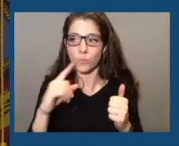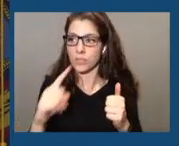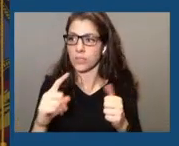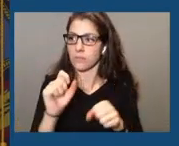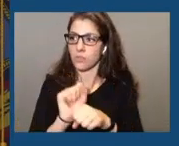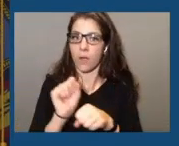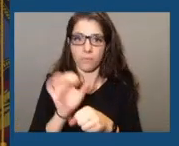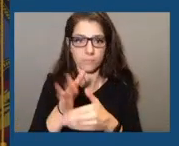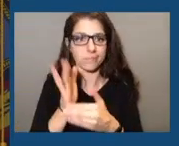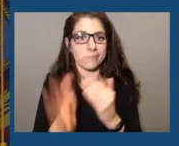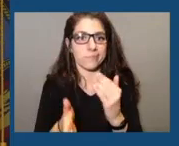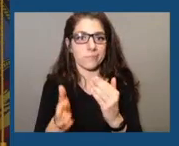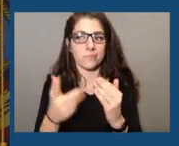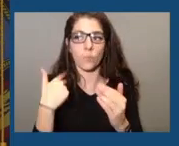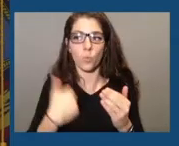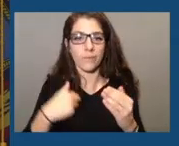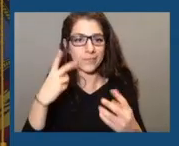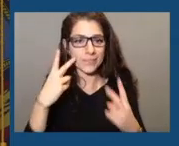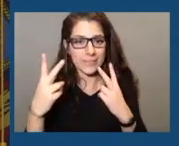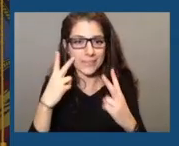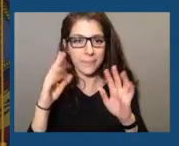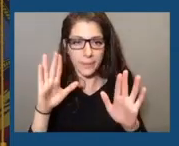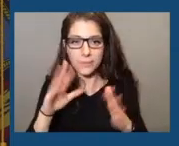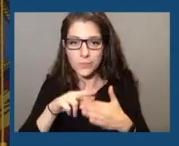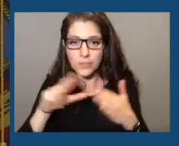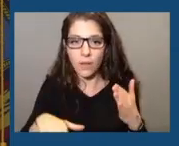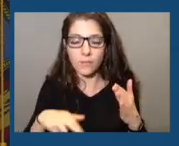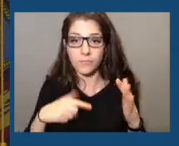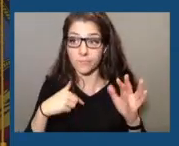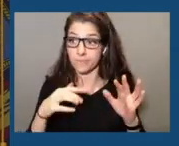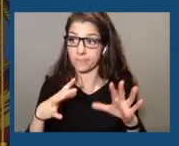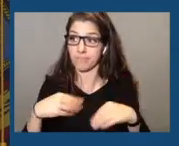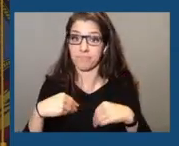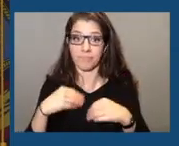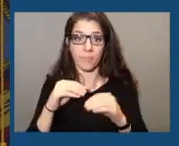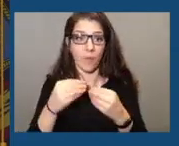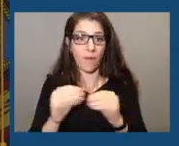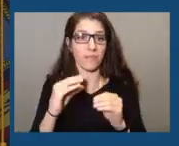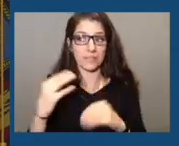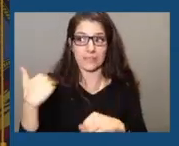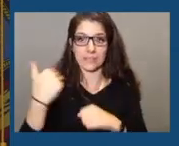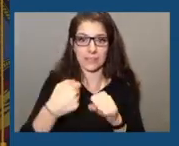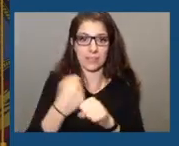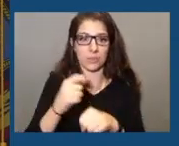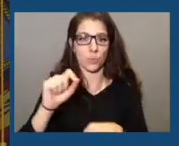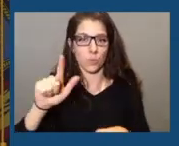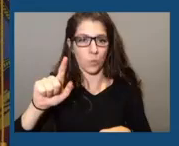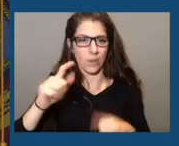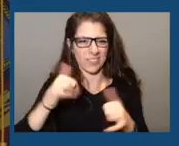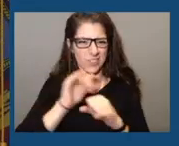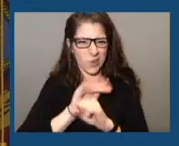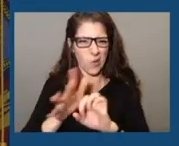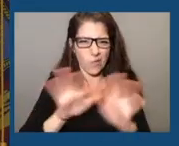And we've already seen such incredible results. When I took office back in 2021 we're still in the throes of COVID. We haven't even heard of Omicron yet